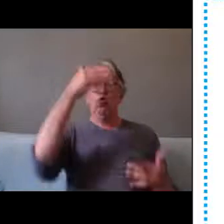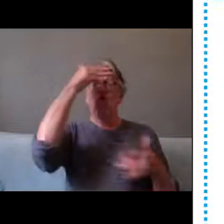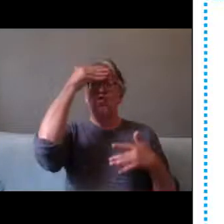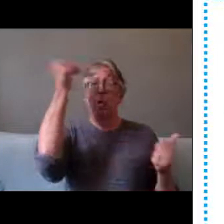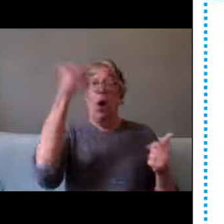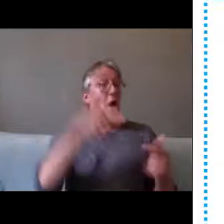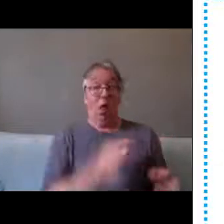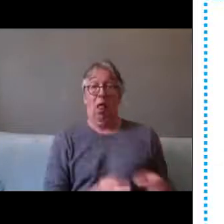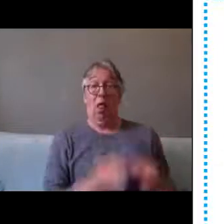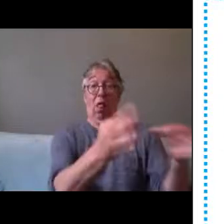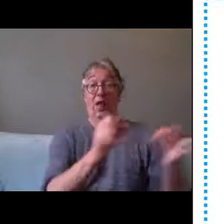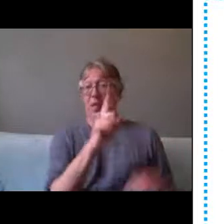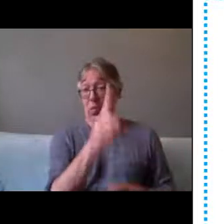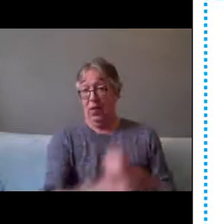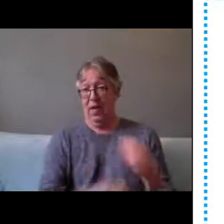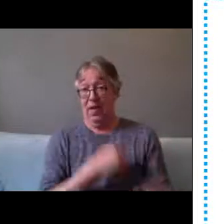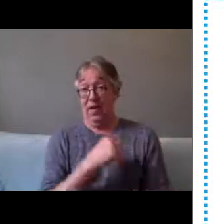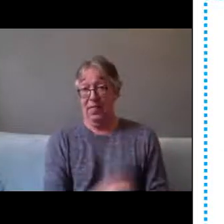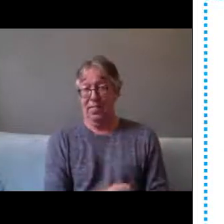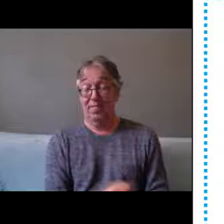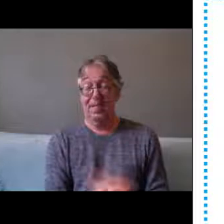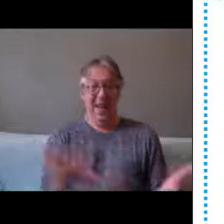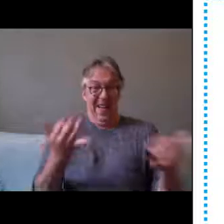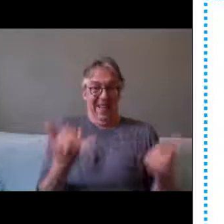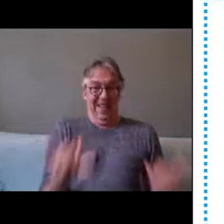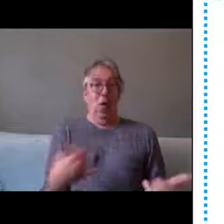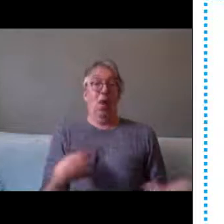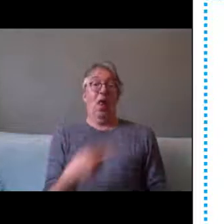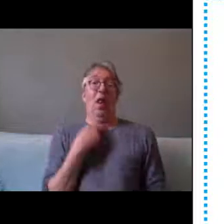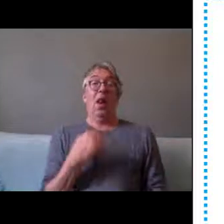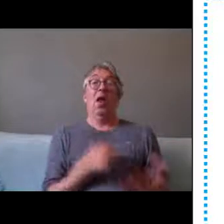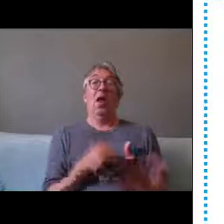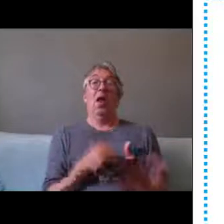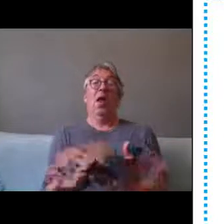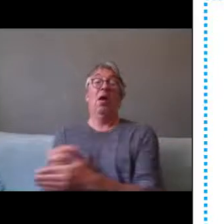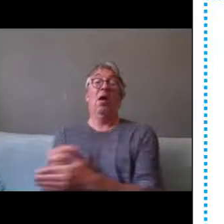This is the ones who left in summer 2019.